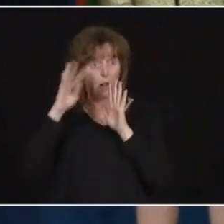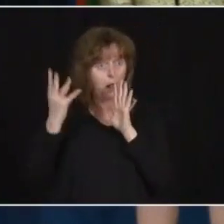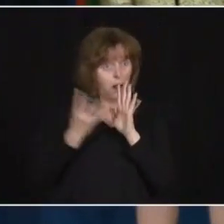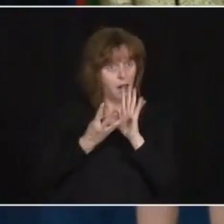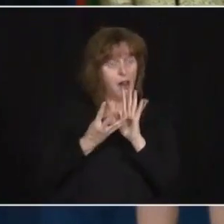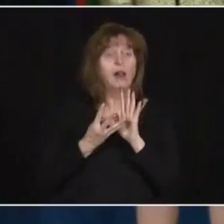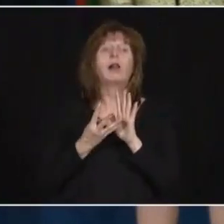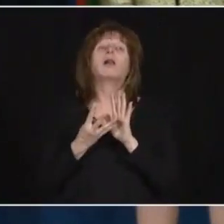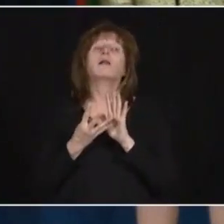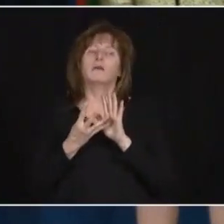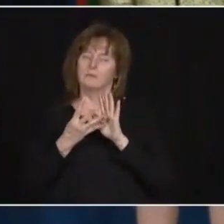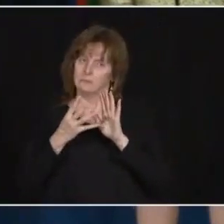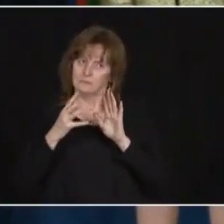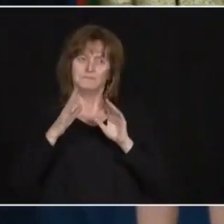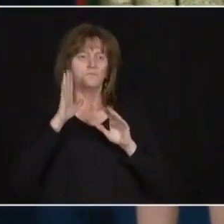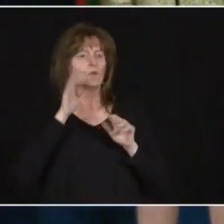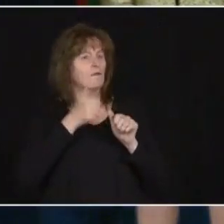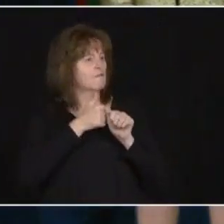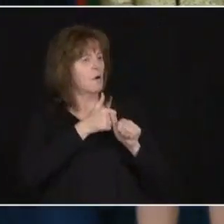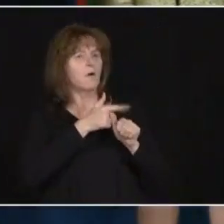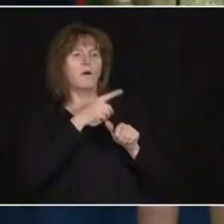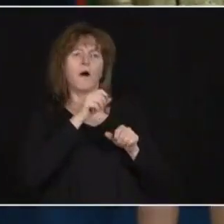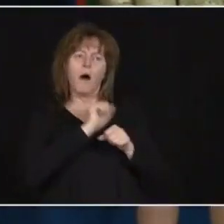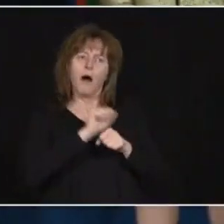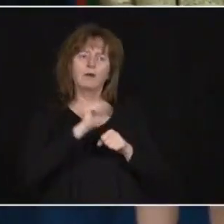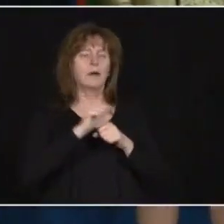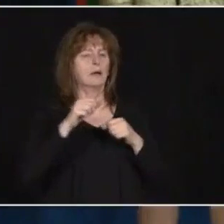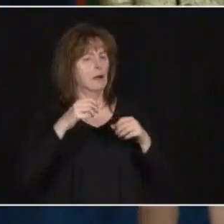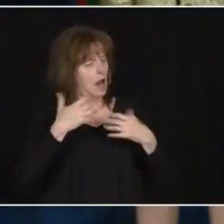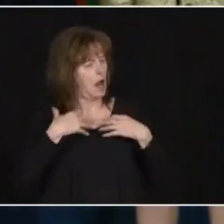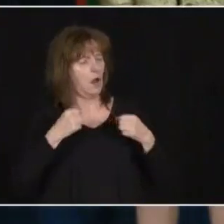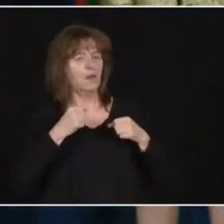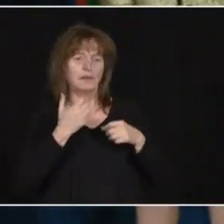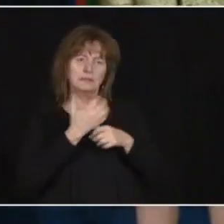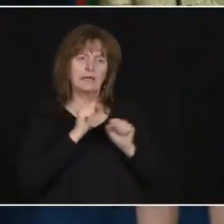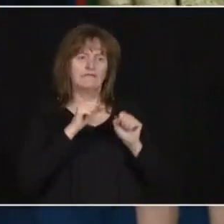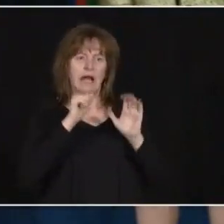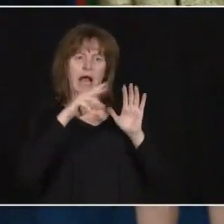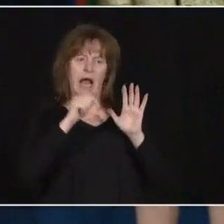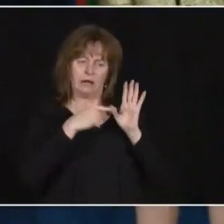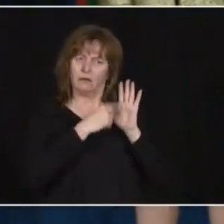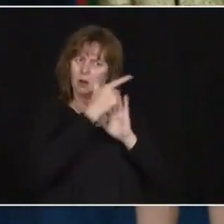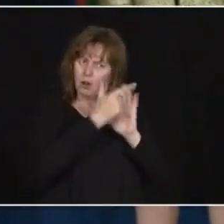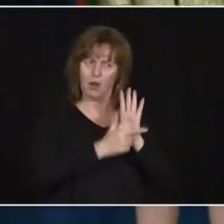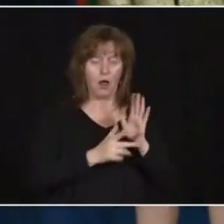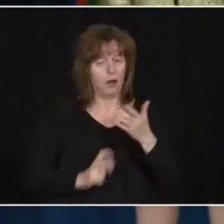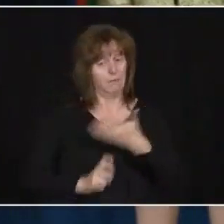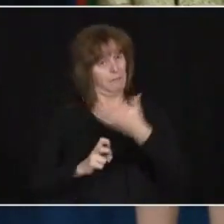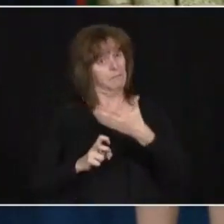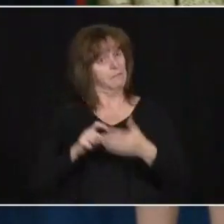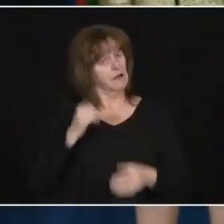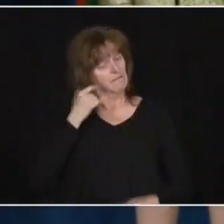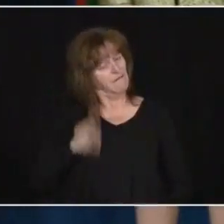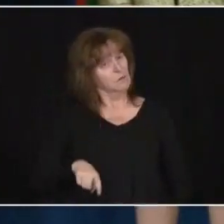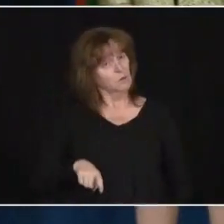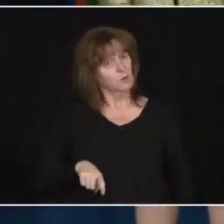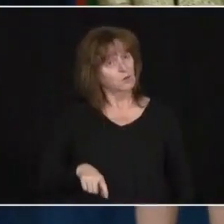a number of measures in the occupational health and safety act. MODERATOR: Next question comes from